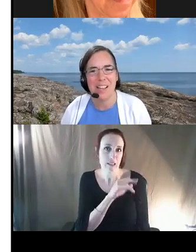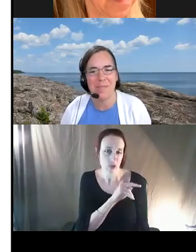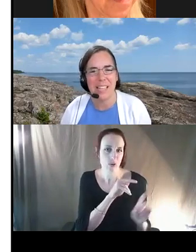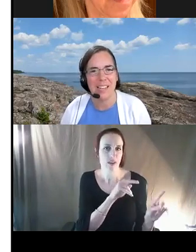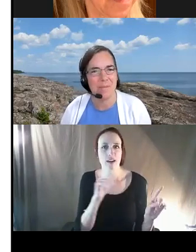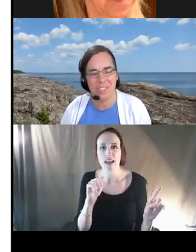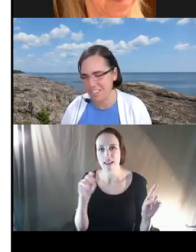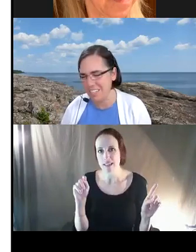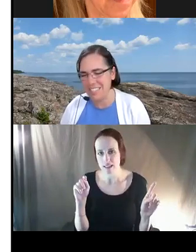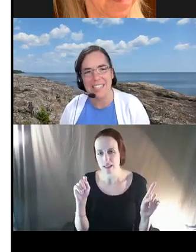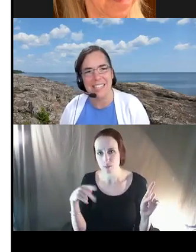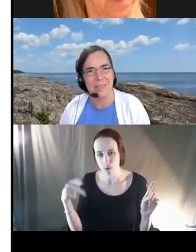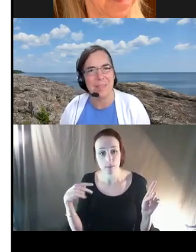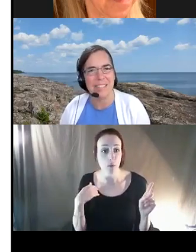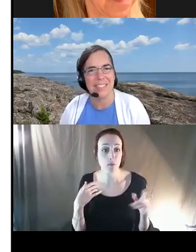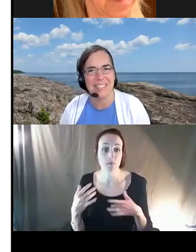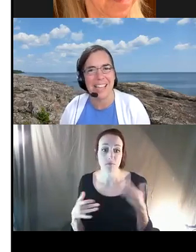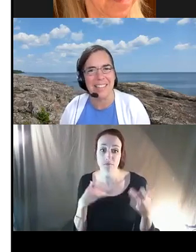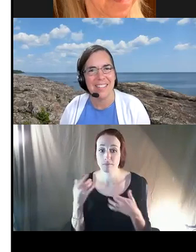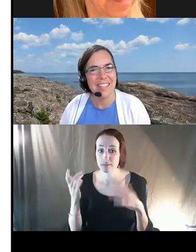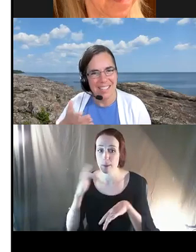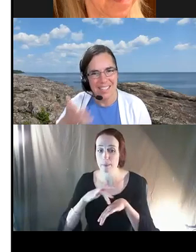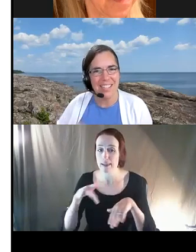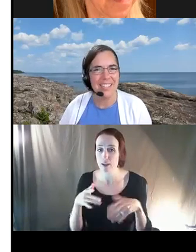I am excited to be here today.